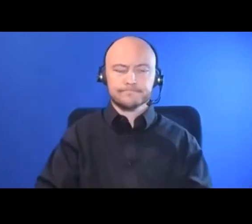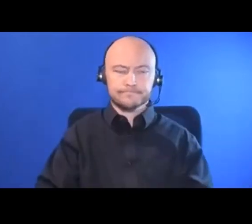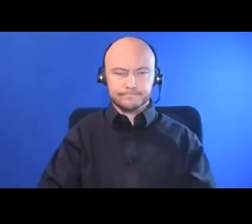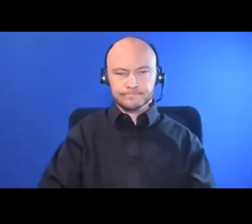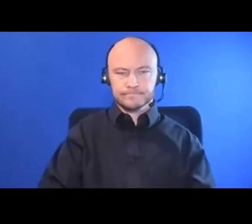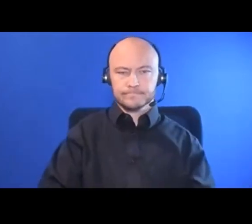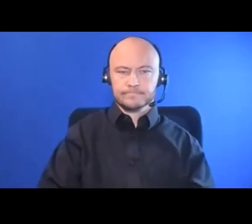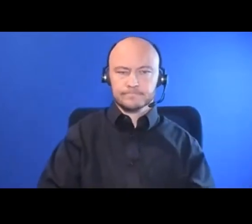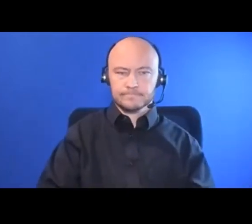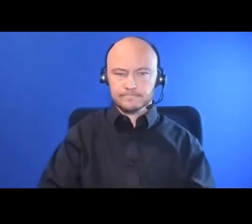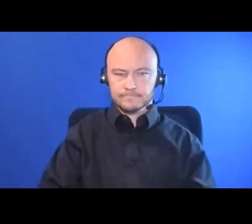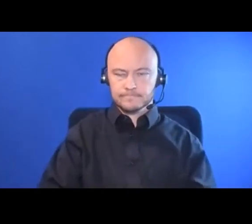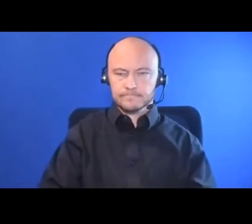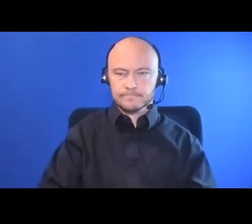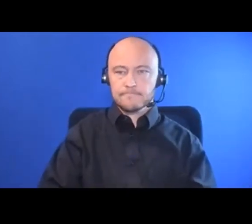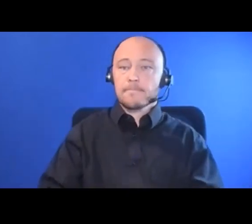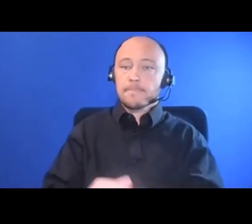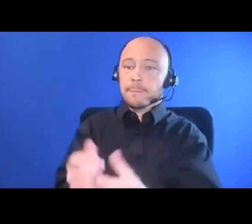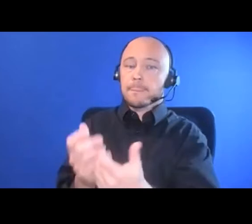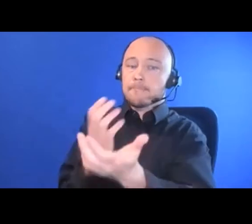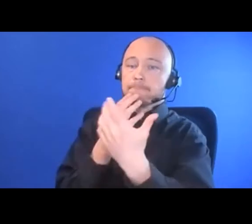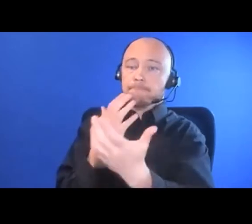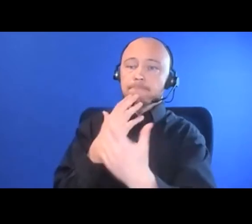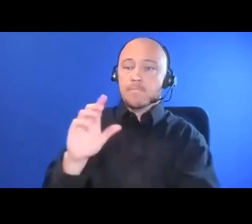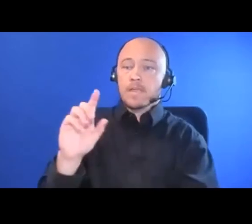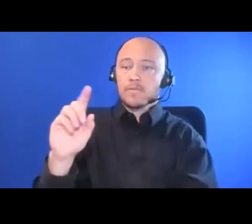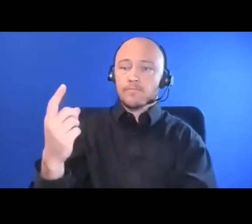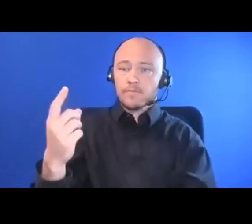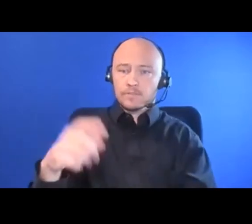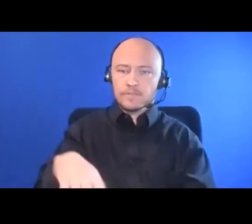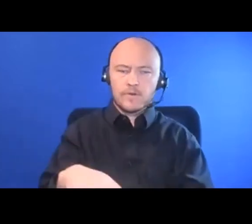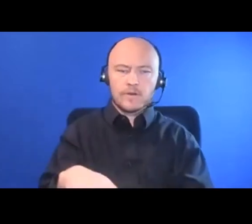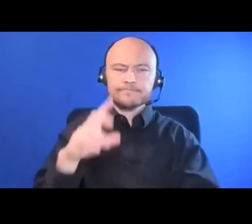Thank you. First of all, I'll just describe myself.